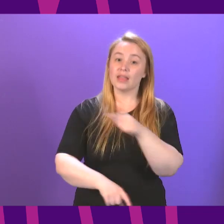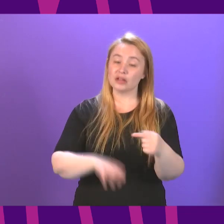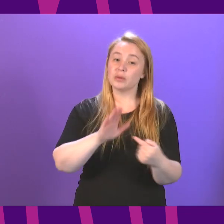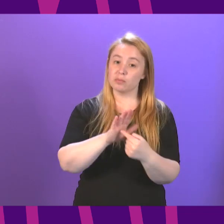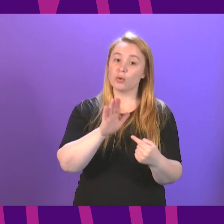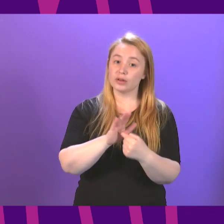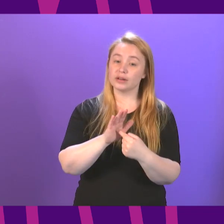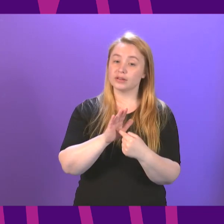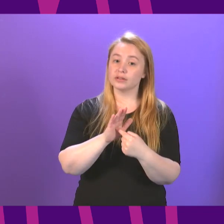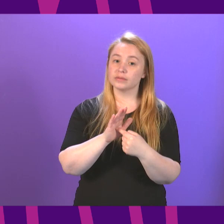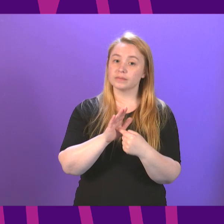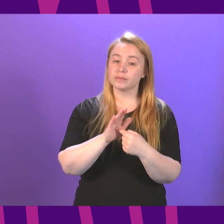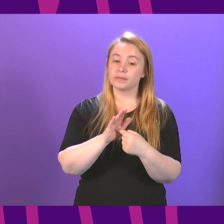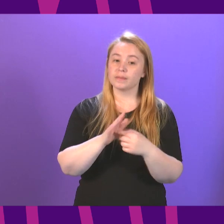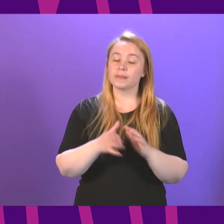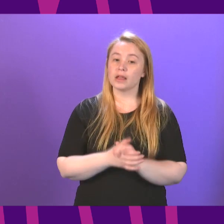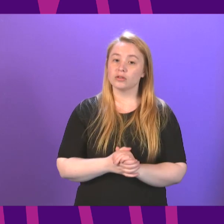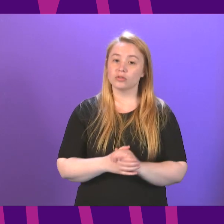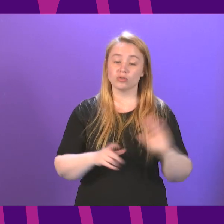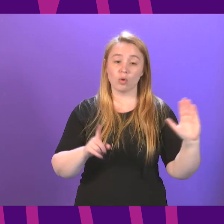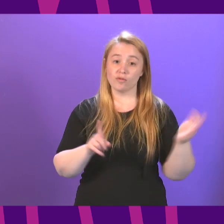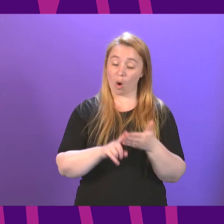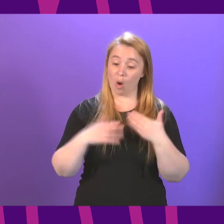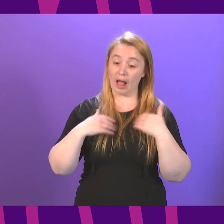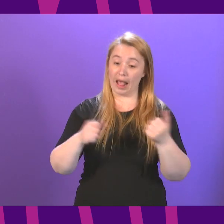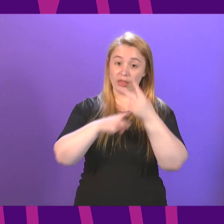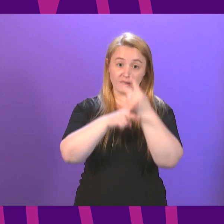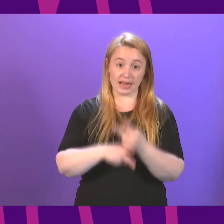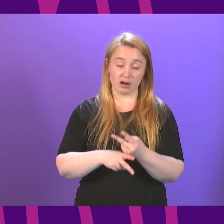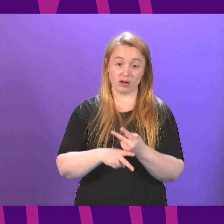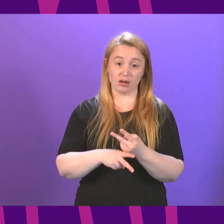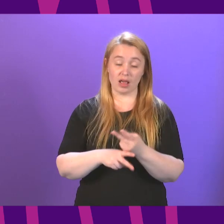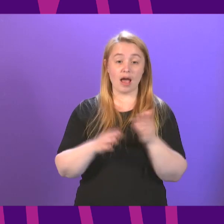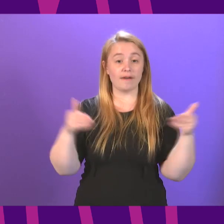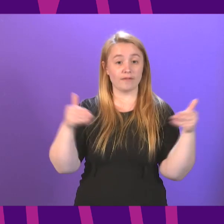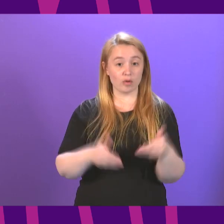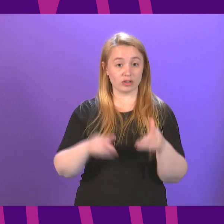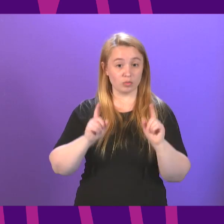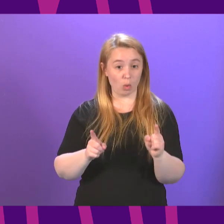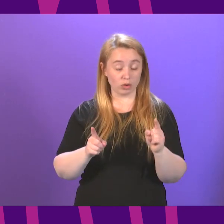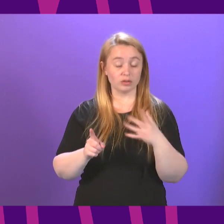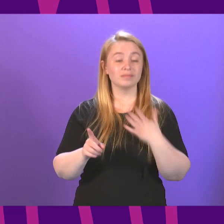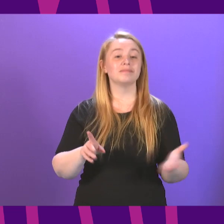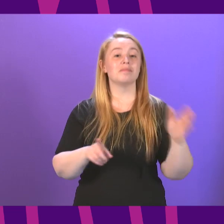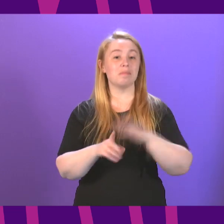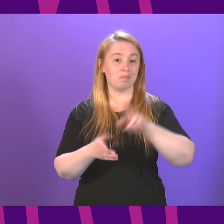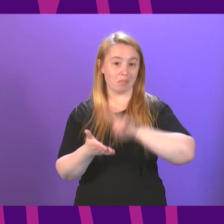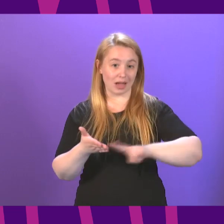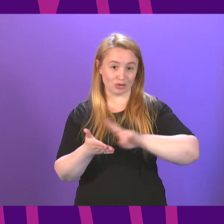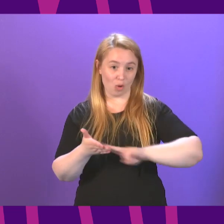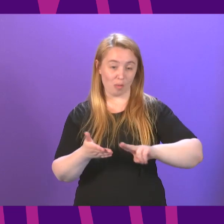so important. As is the case for all aspects of healthcare, there is now a real focus on getting things back to normal as quickly and as safely as possible.